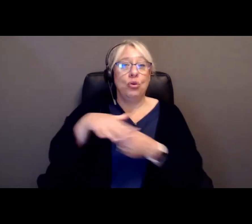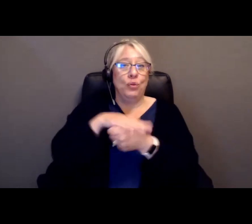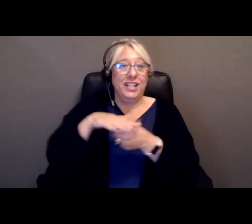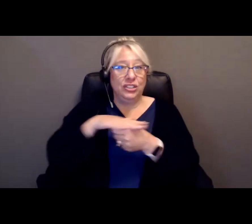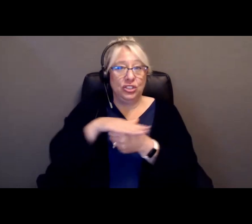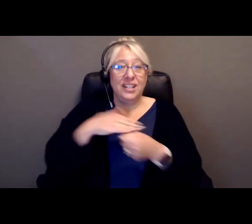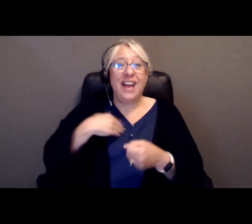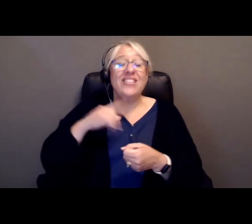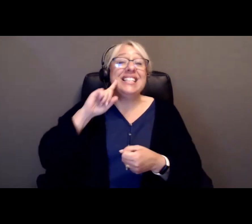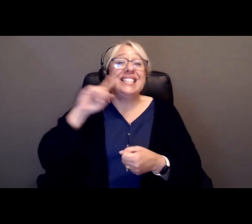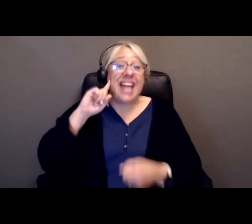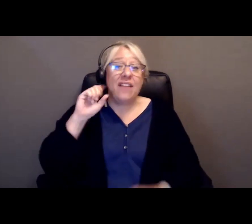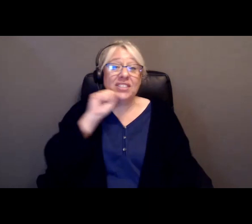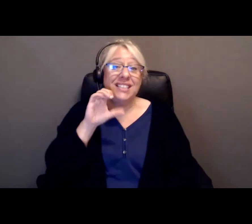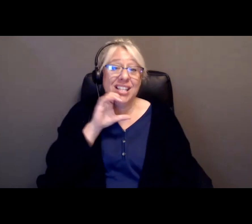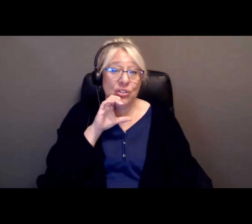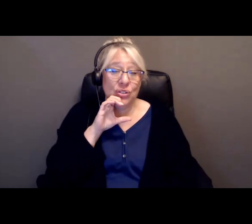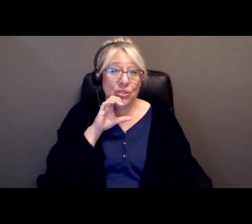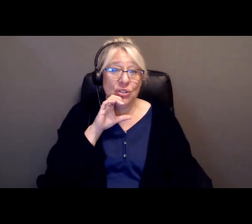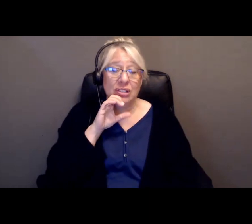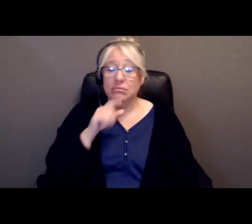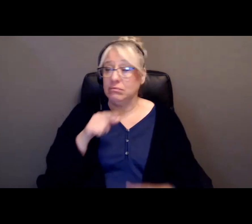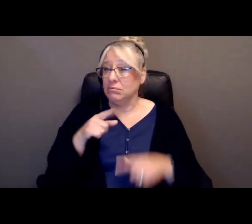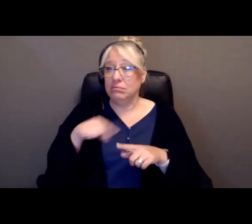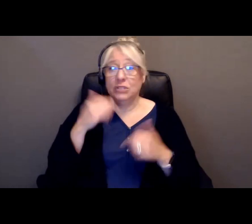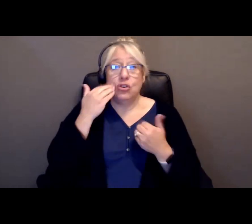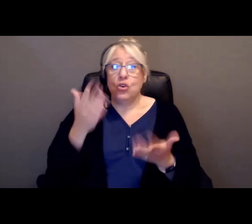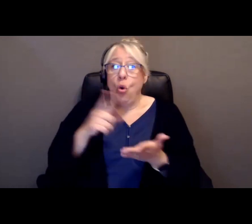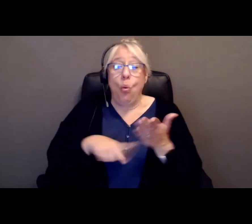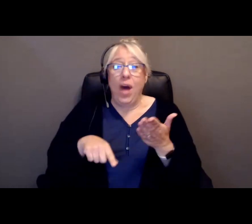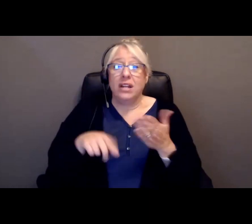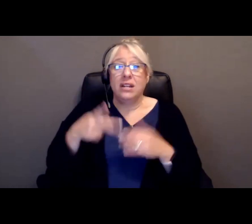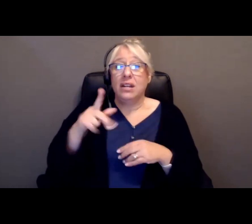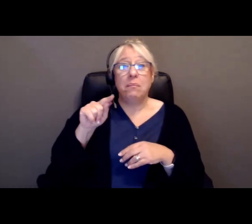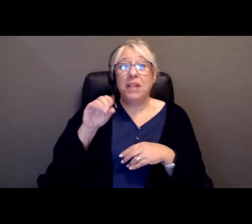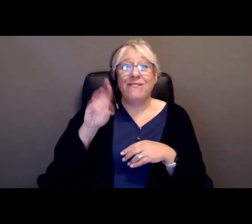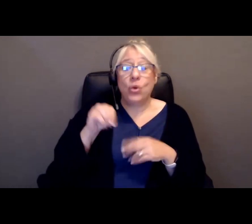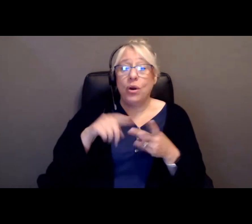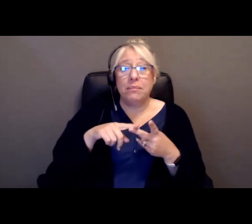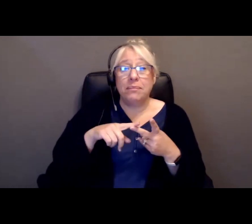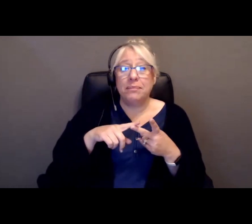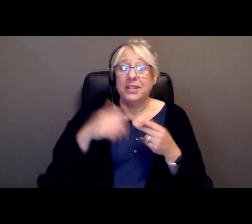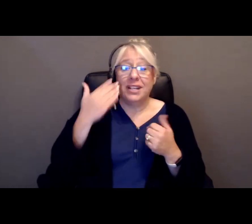have deaf seniors who didn't know what a platform was, who didn't know how to book anything online.